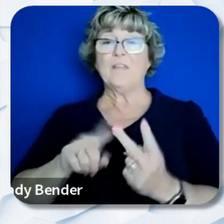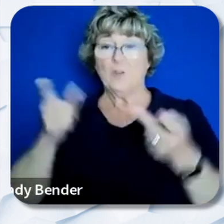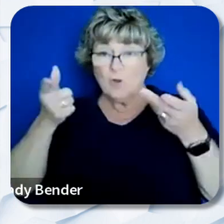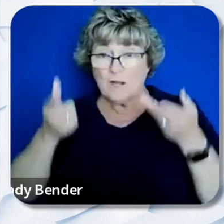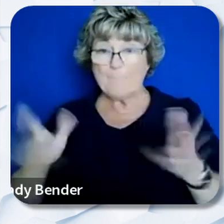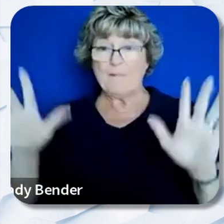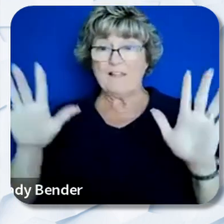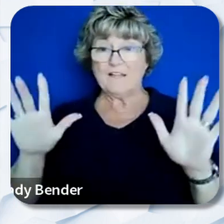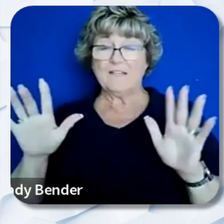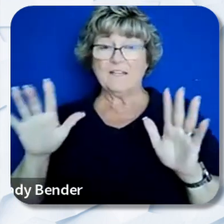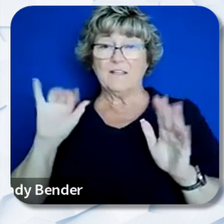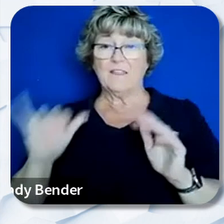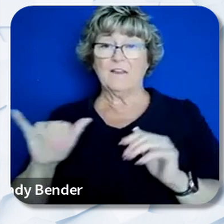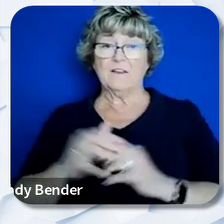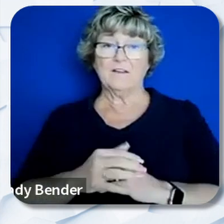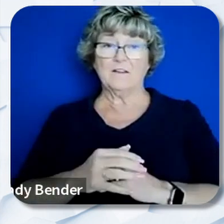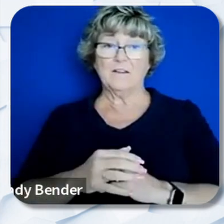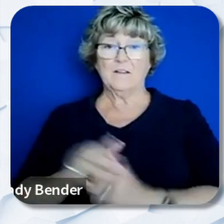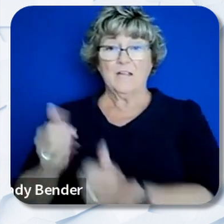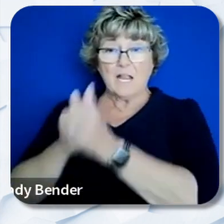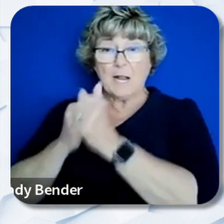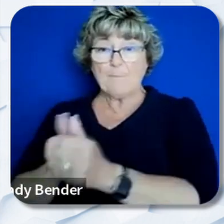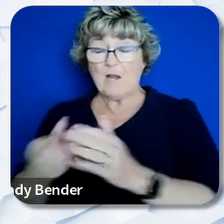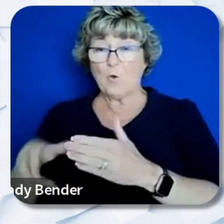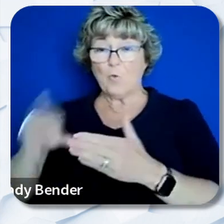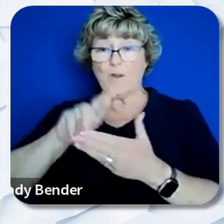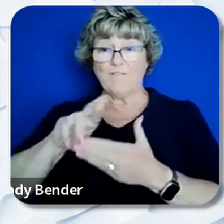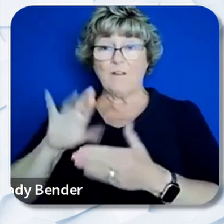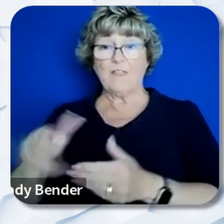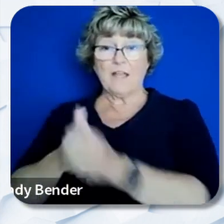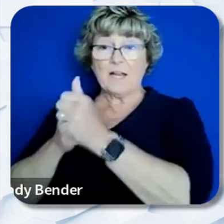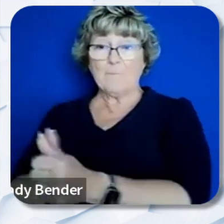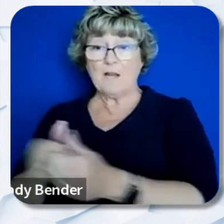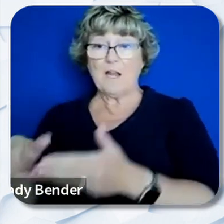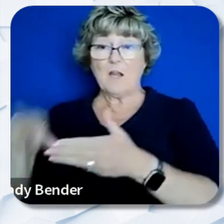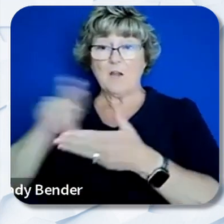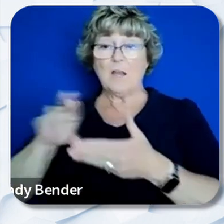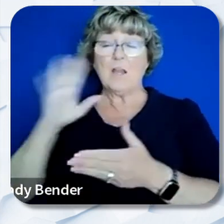the compliance review. And that compliance review will also illuminate practices and